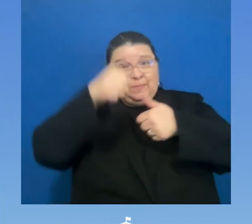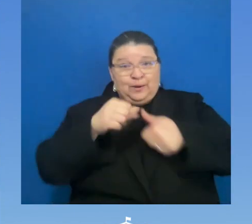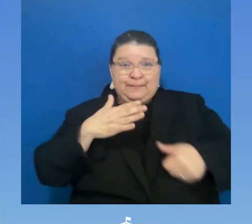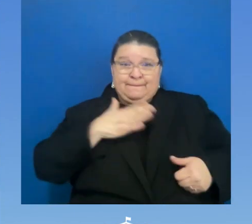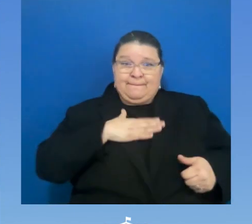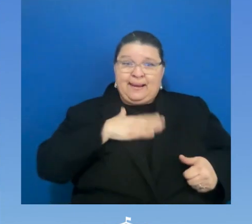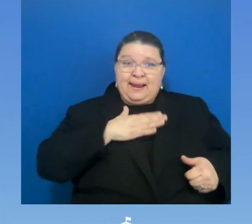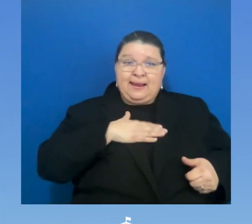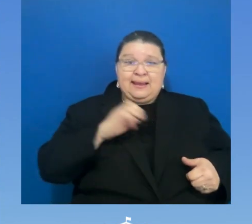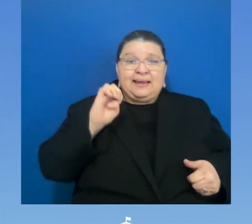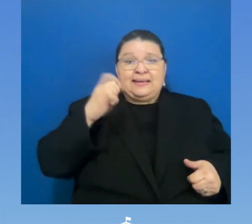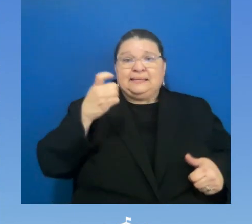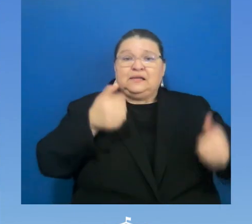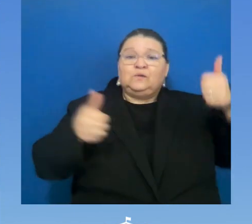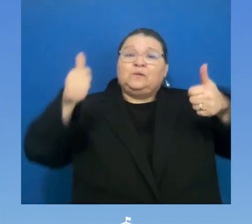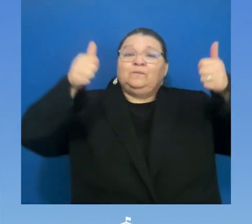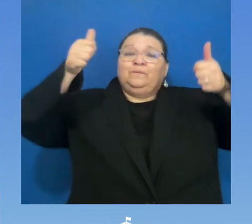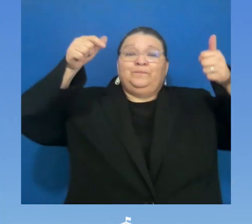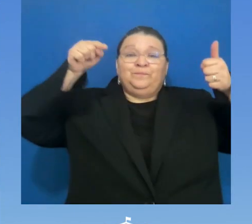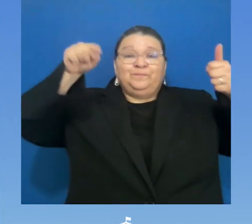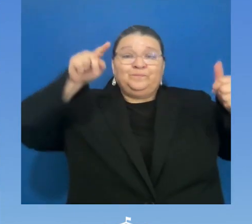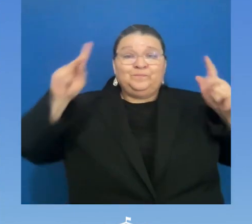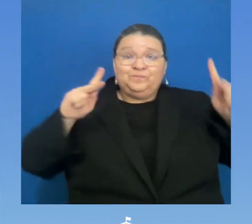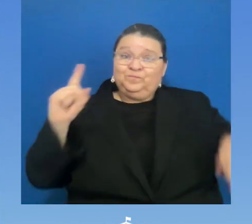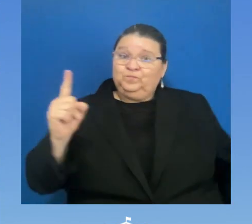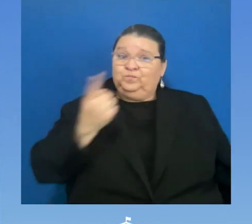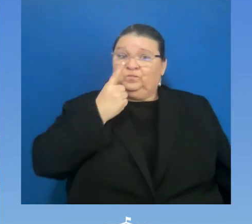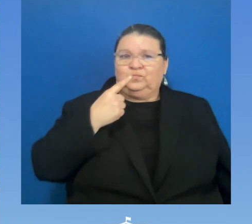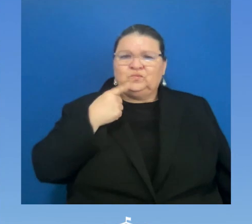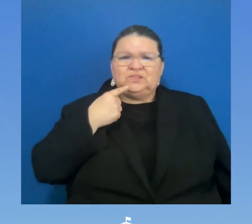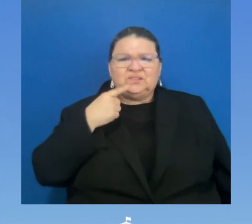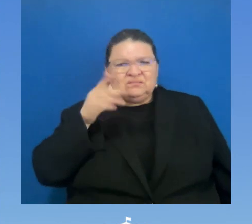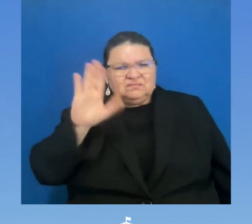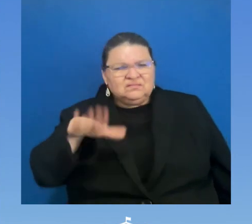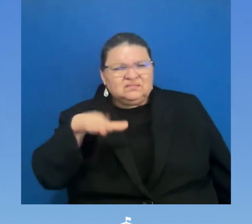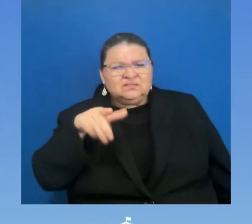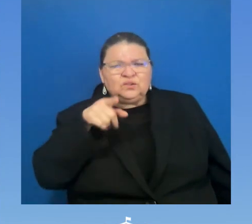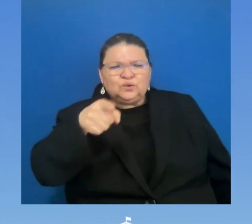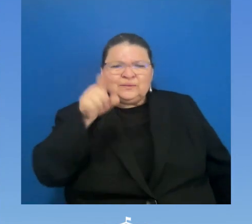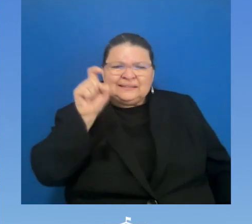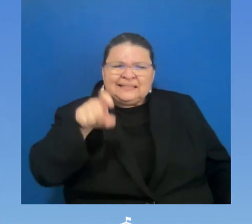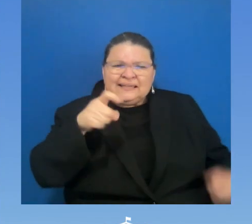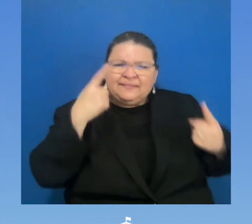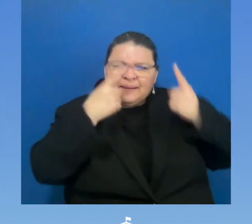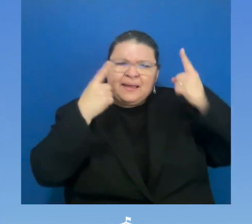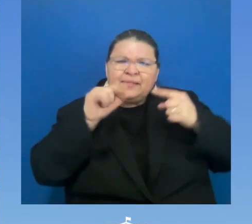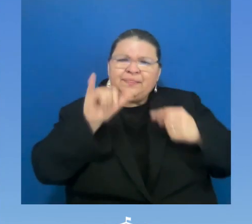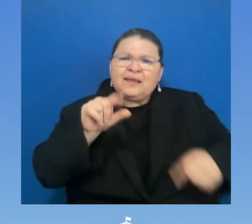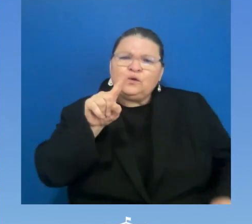I remember very well it was over a lunch and two of my most senior female executives said, we think we're not paying men